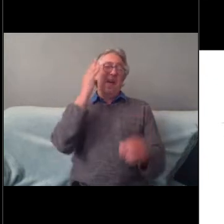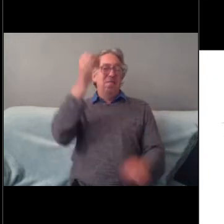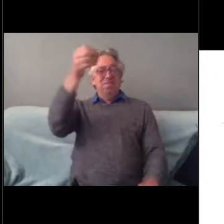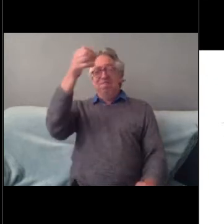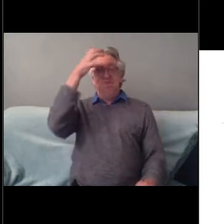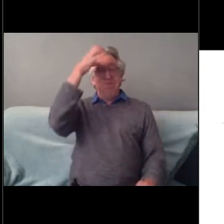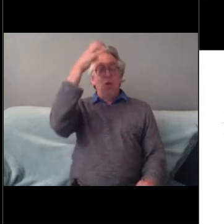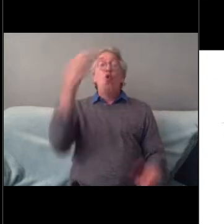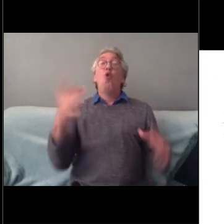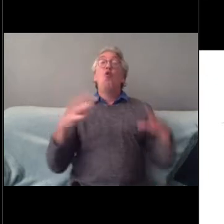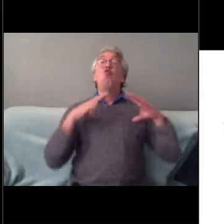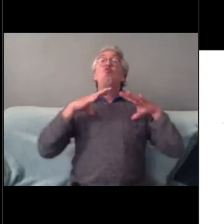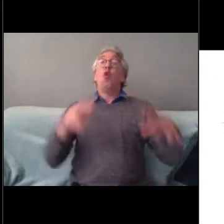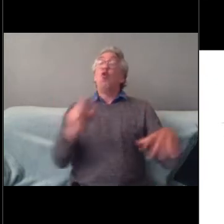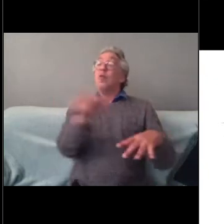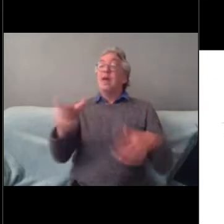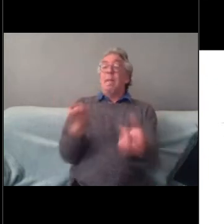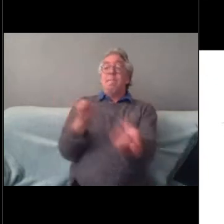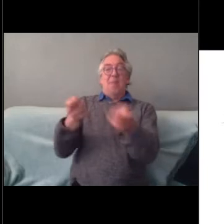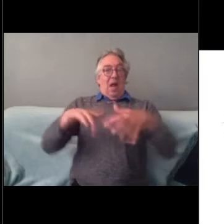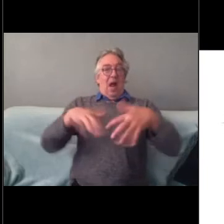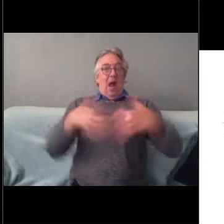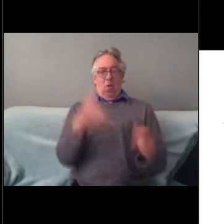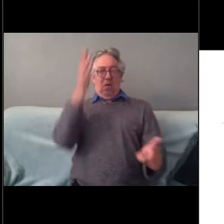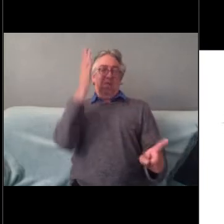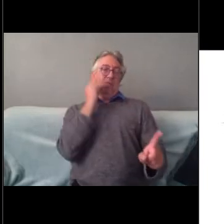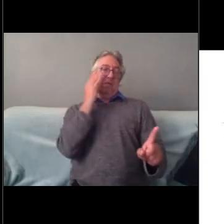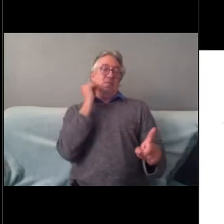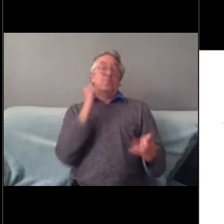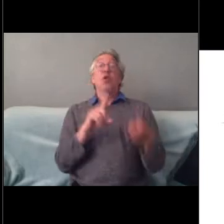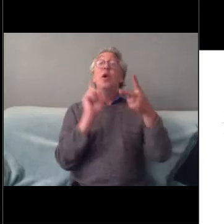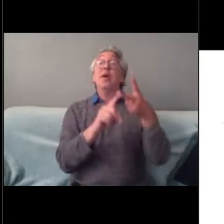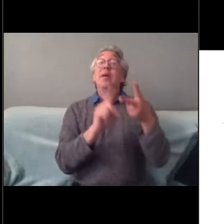The third one, EDF, the European Disability Forum is